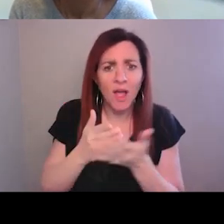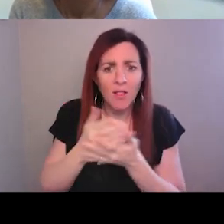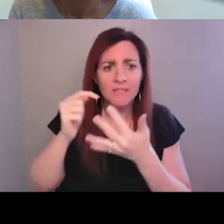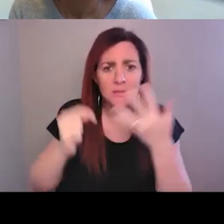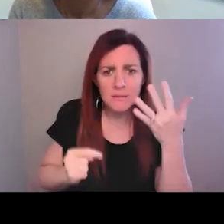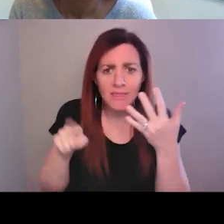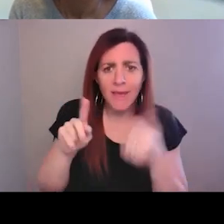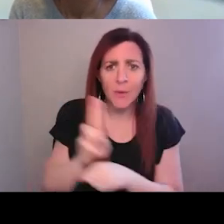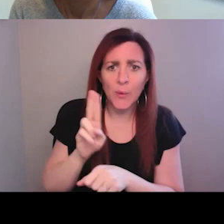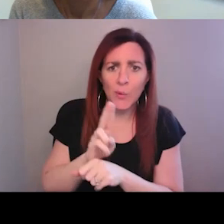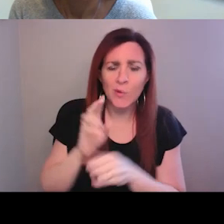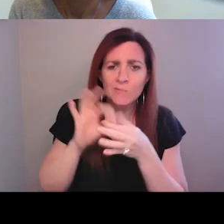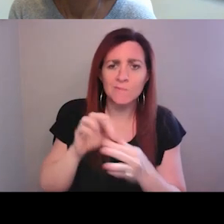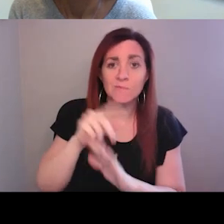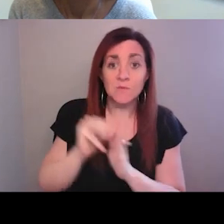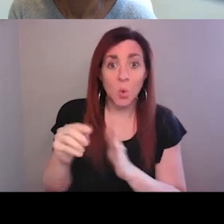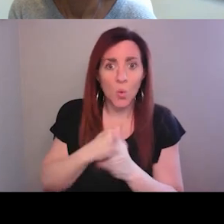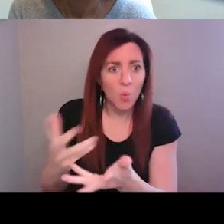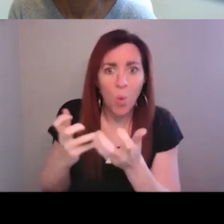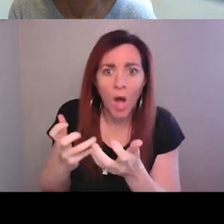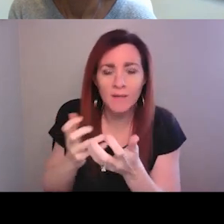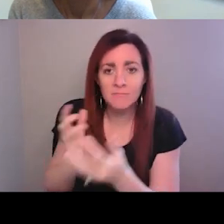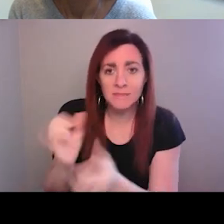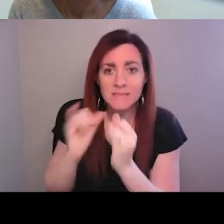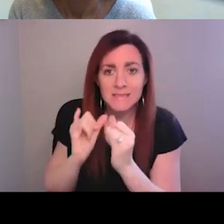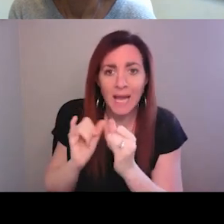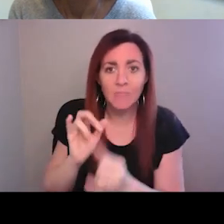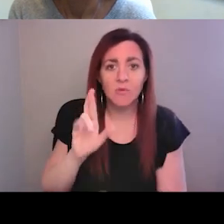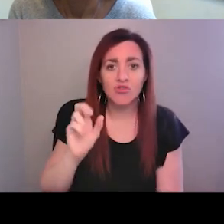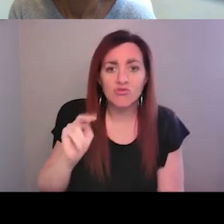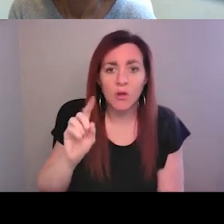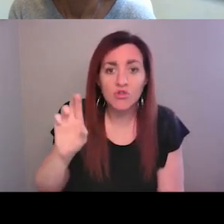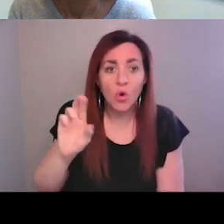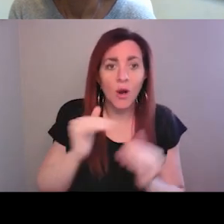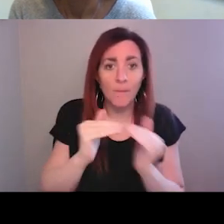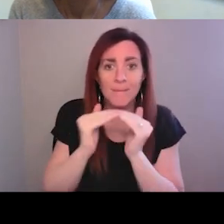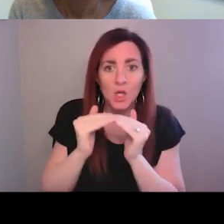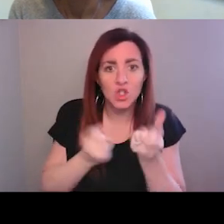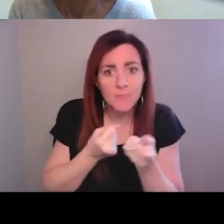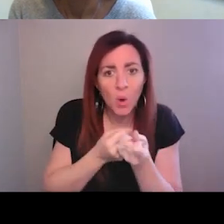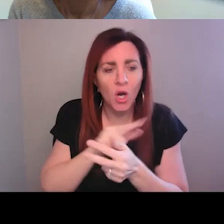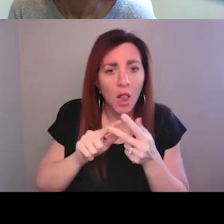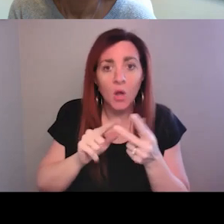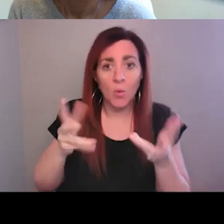WRONG DOOR AND PEER SUPPORT. WE WANT TO FOCUS OUR WORK. YOU